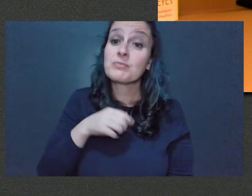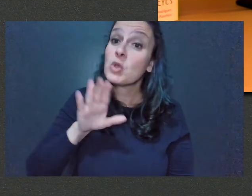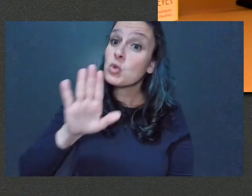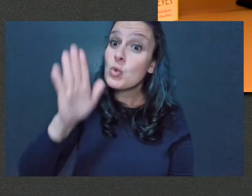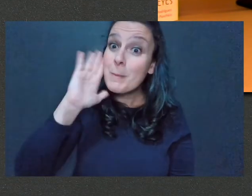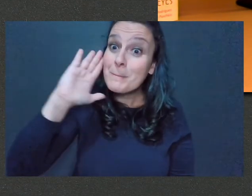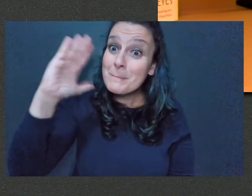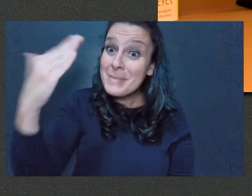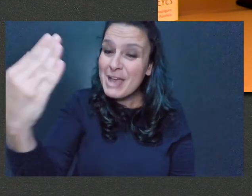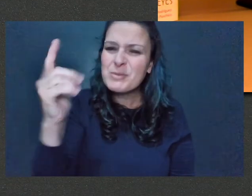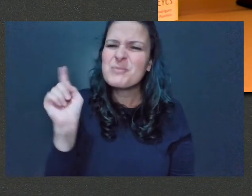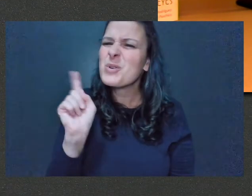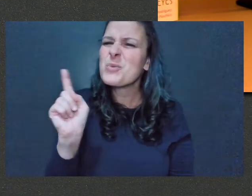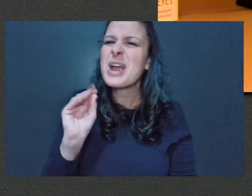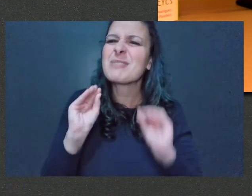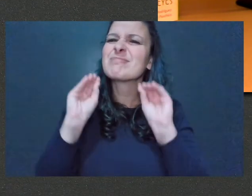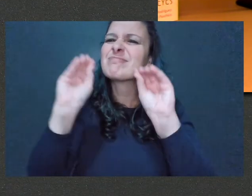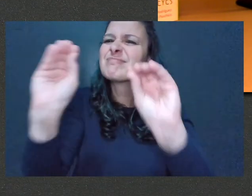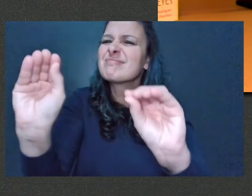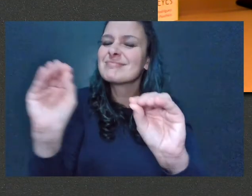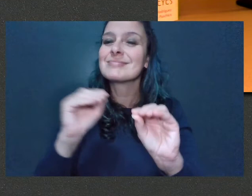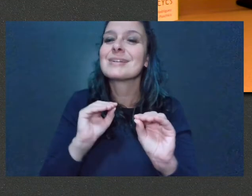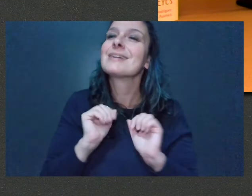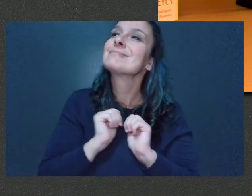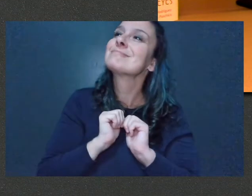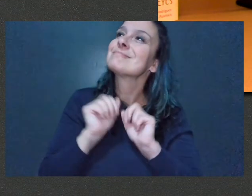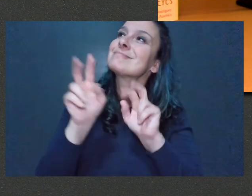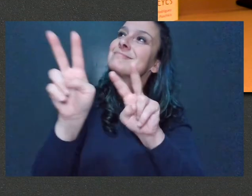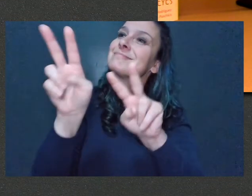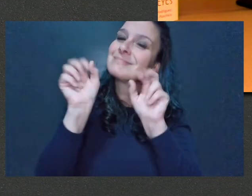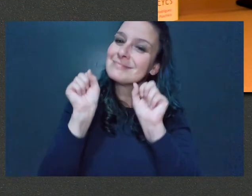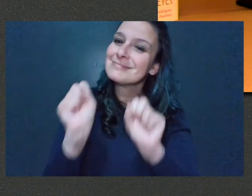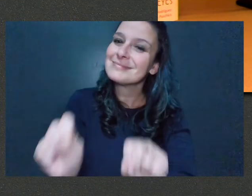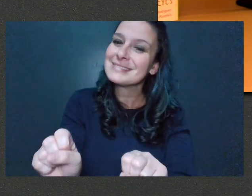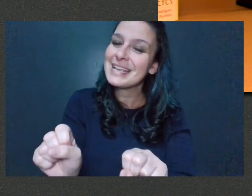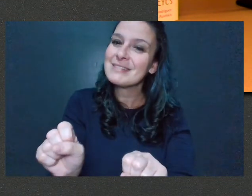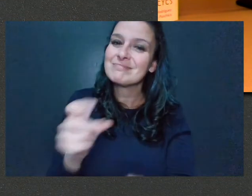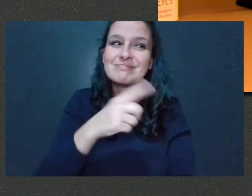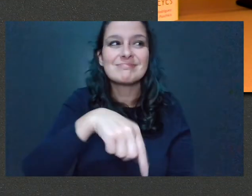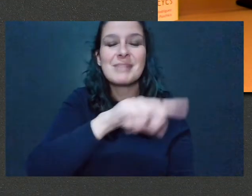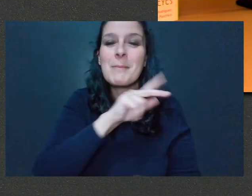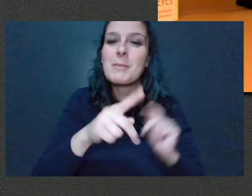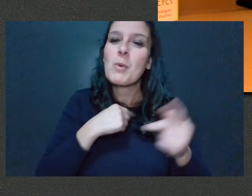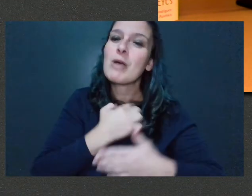Find a special spot and hang it up for all to see. They'll really enjoy looking at it,